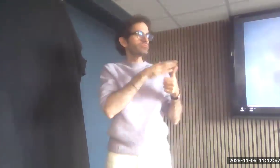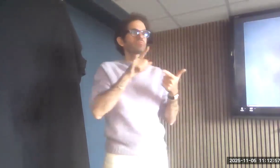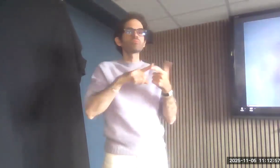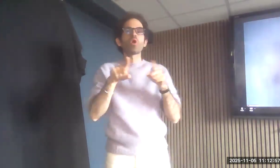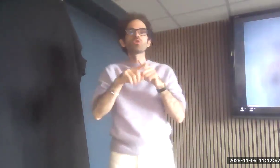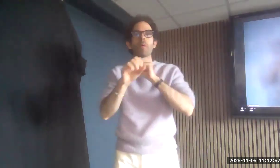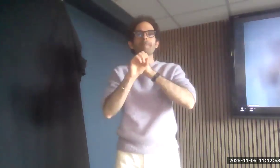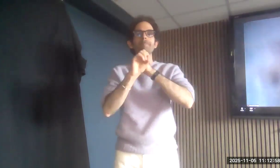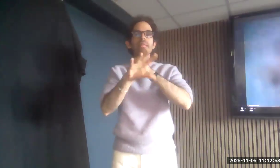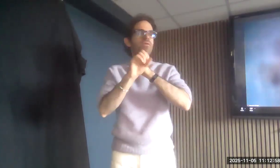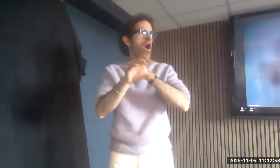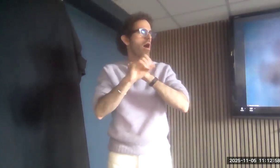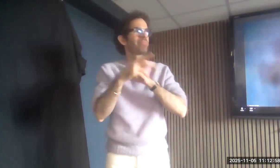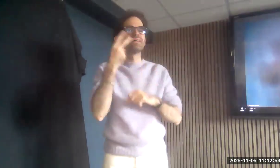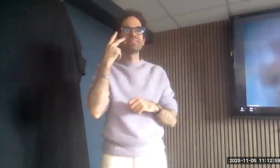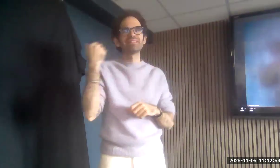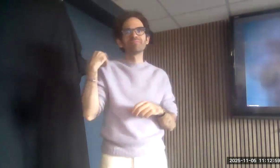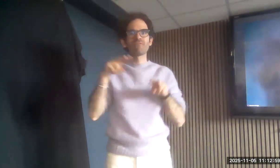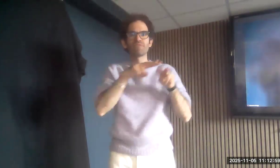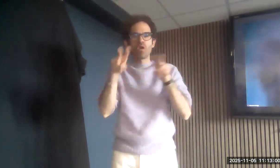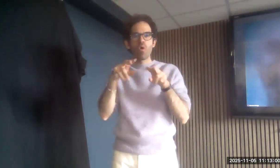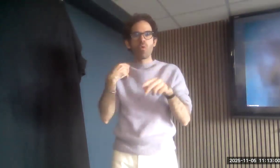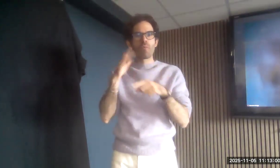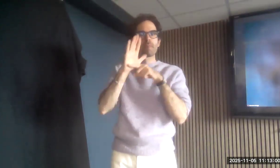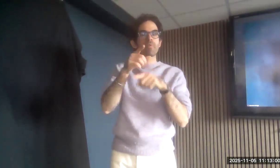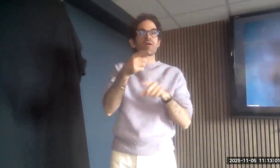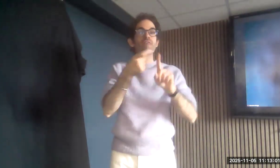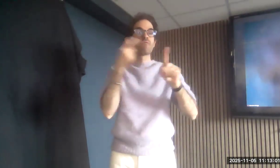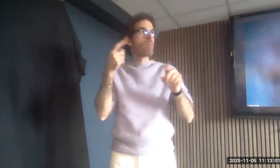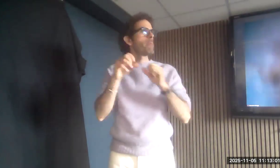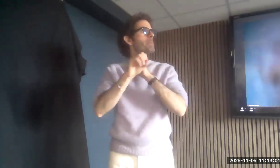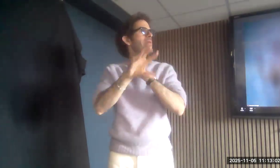a deaf colleague.